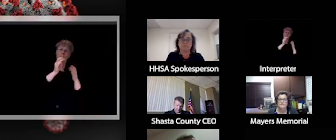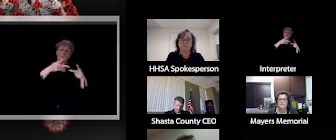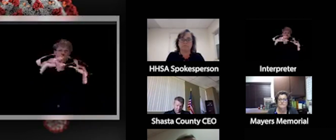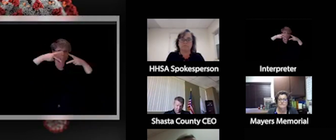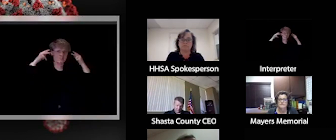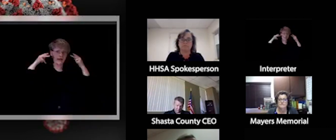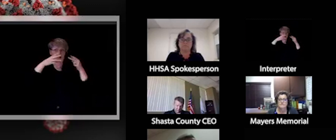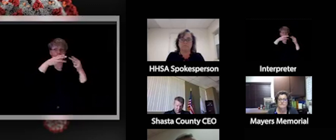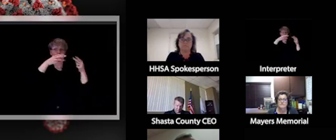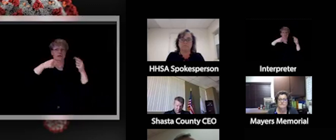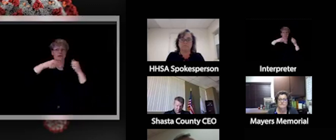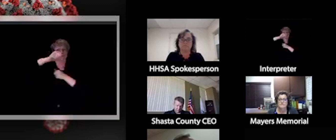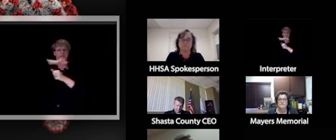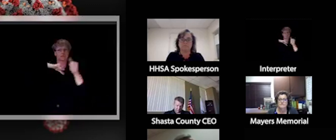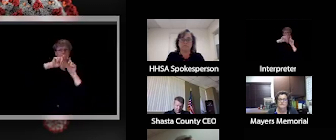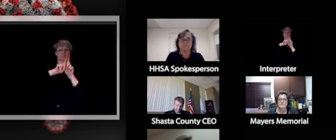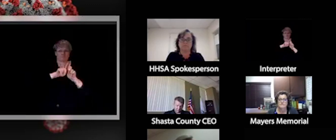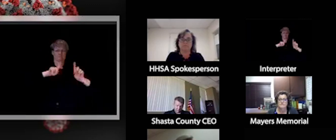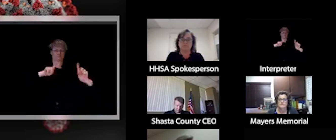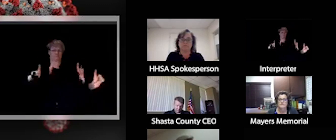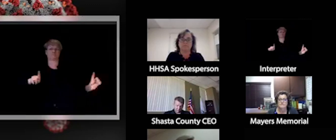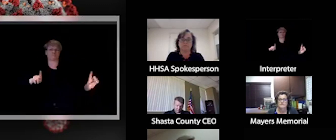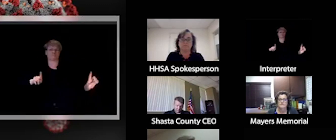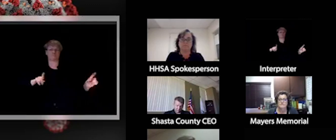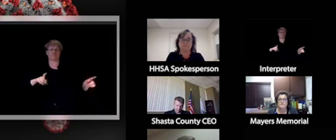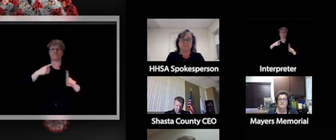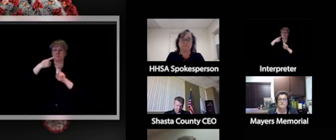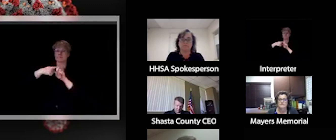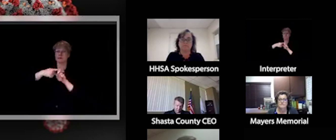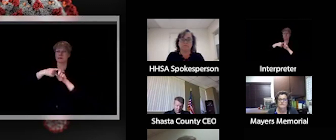Then we need individuals to do their part. We need to stay home when we are sick. We